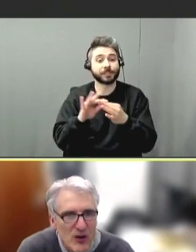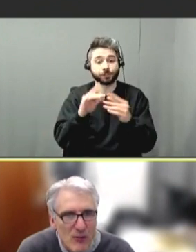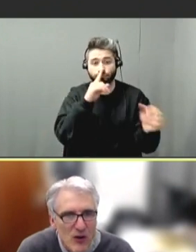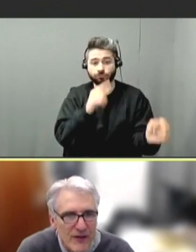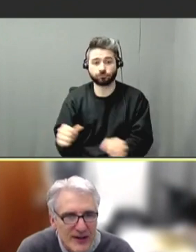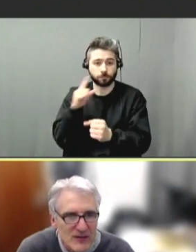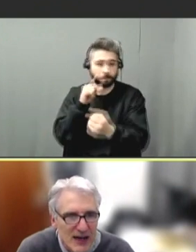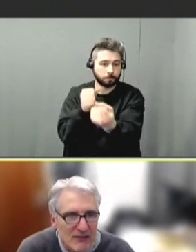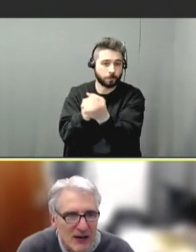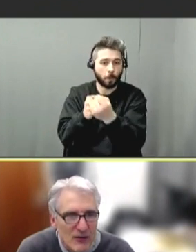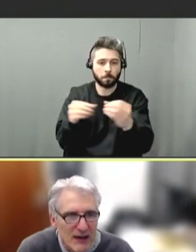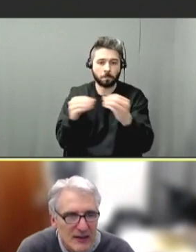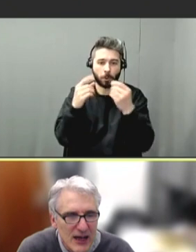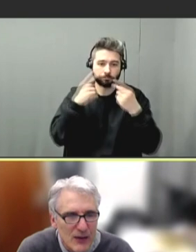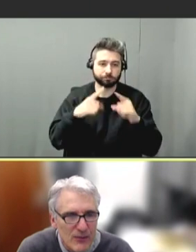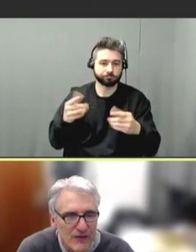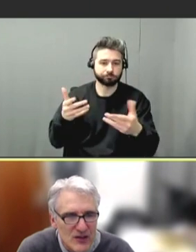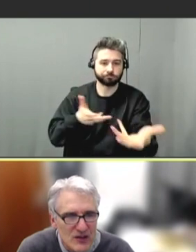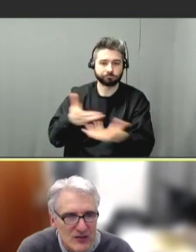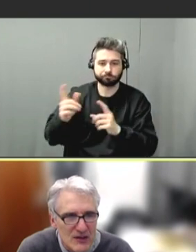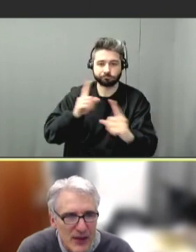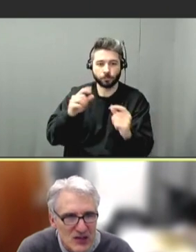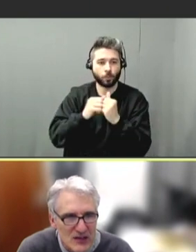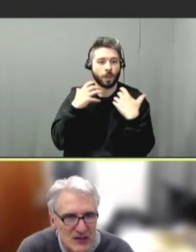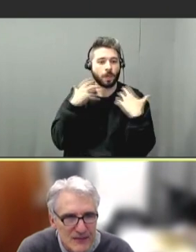support a more effective dialogue with healthcare professionals and patients.